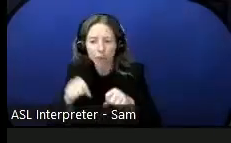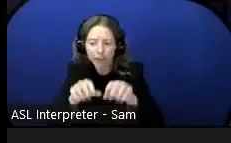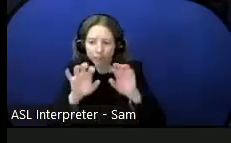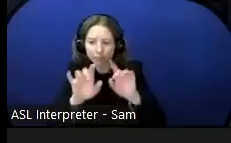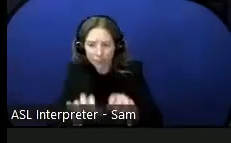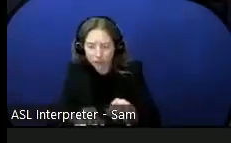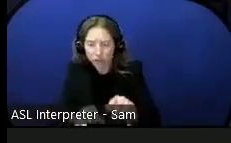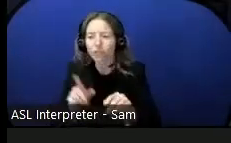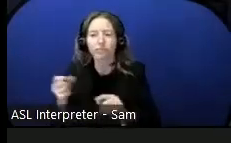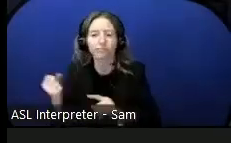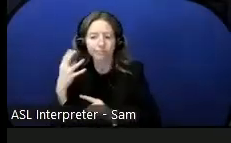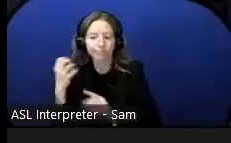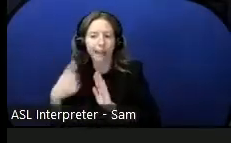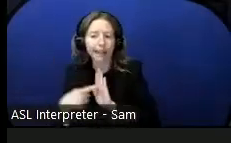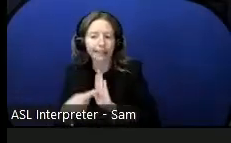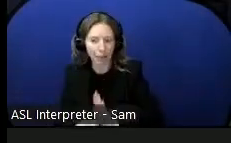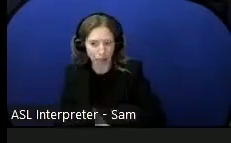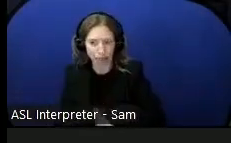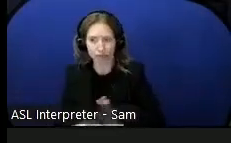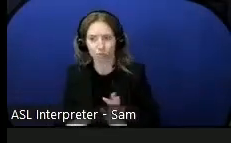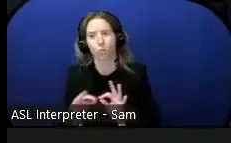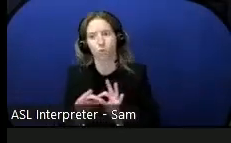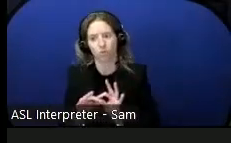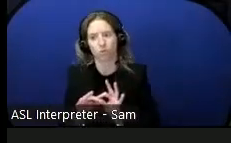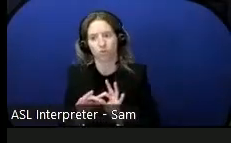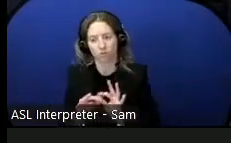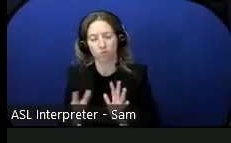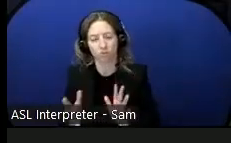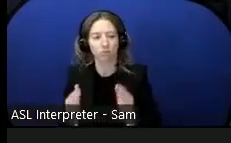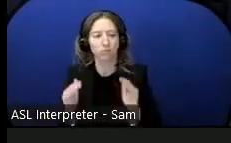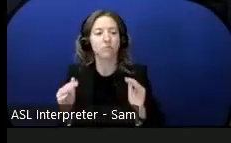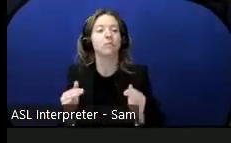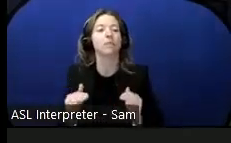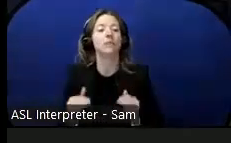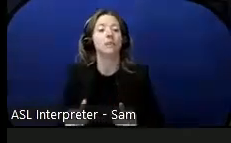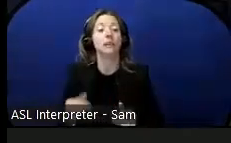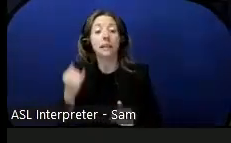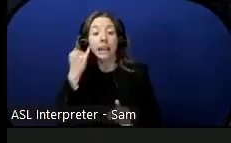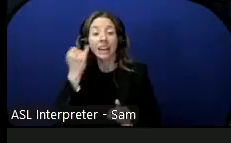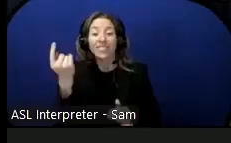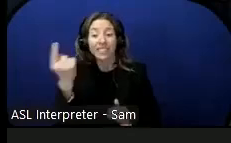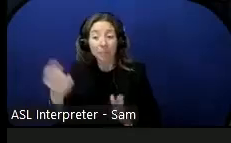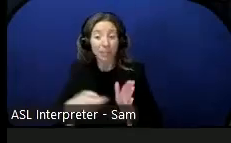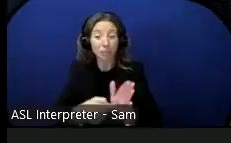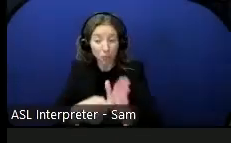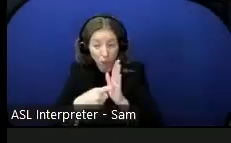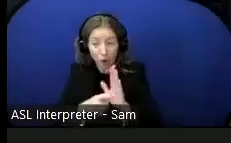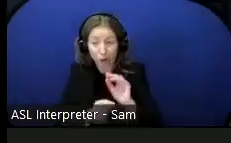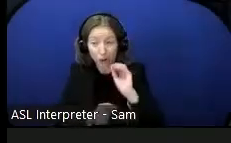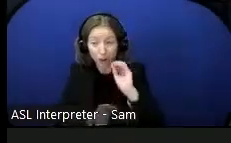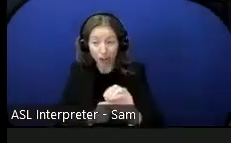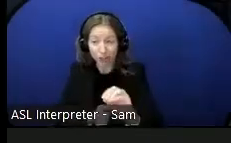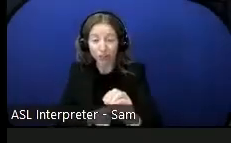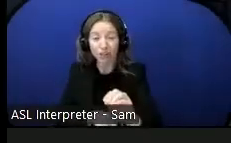Anything that's required, any required field should have the required attribute, required equals true. This is very important, the screen reader...